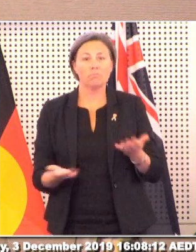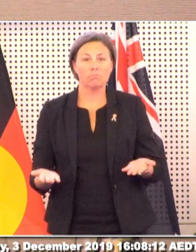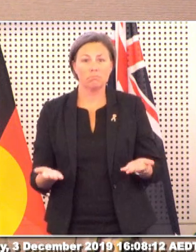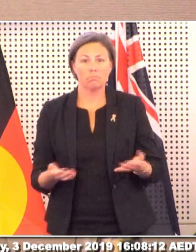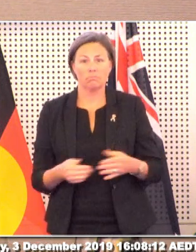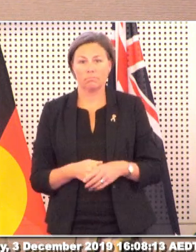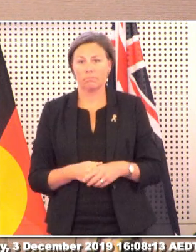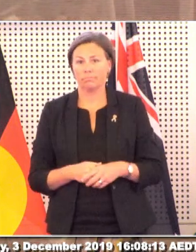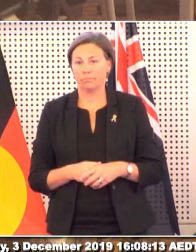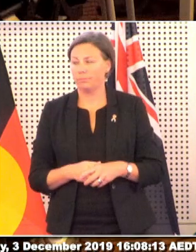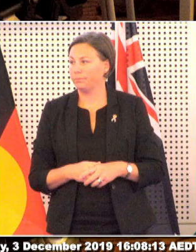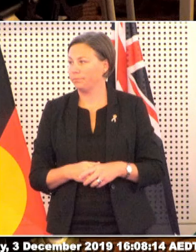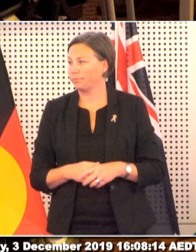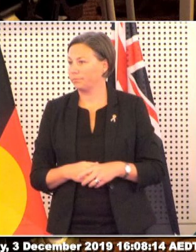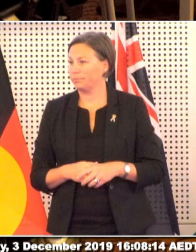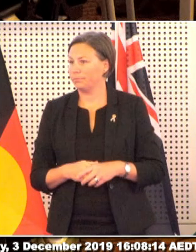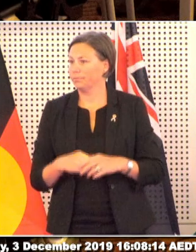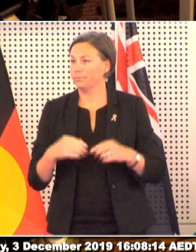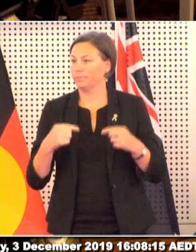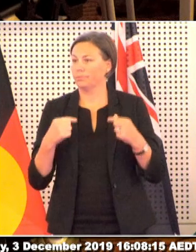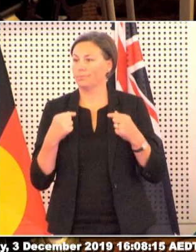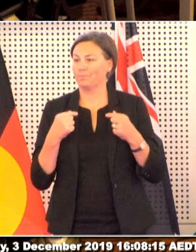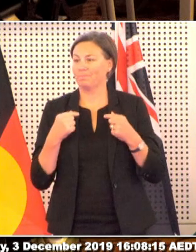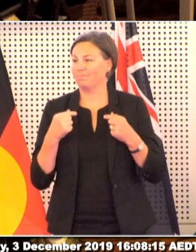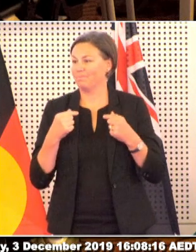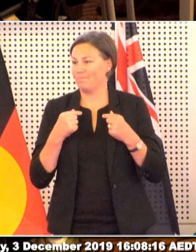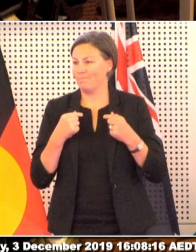In the time that’s available - - - Sorry. No, thank you. No, no.